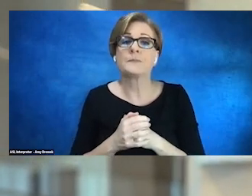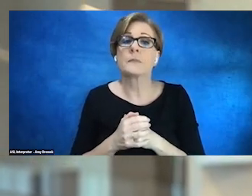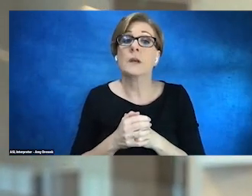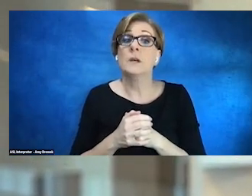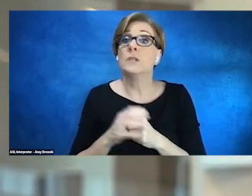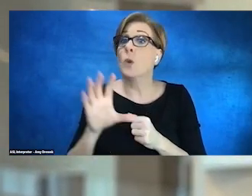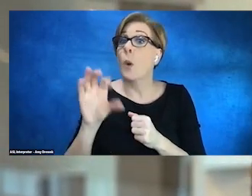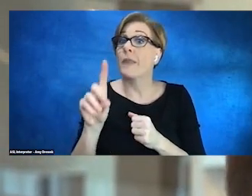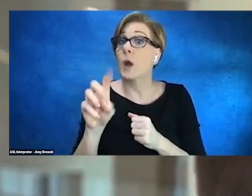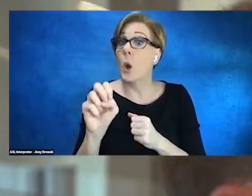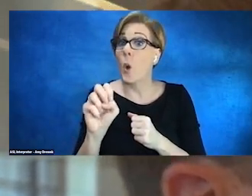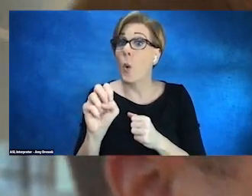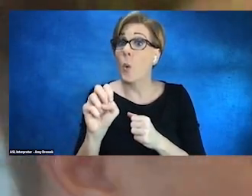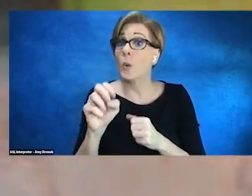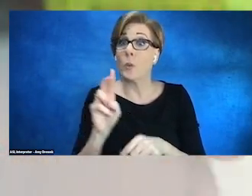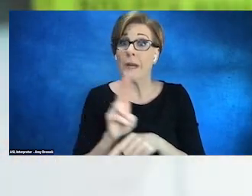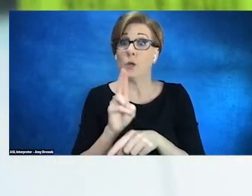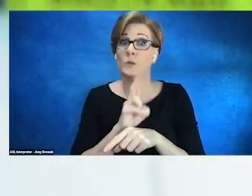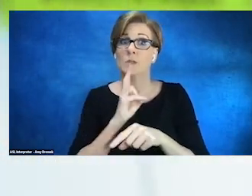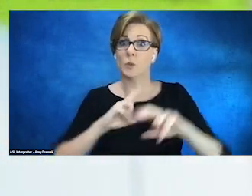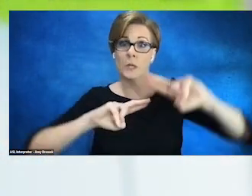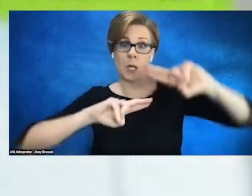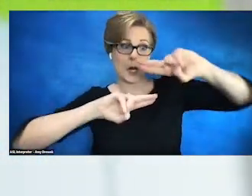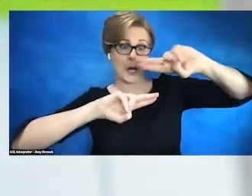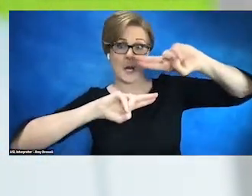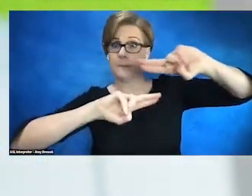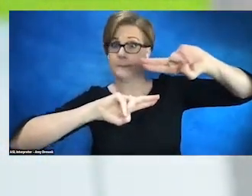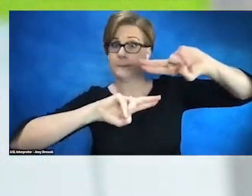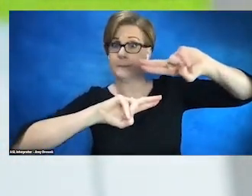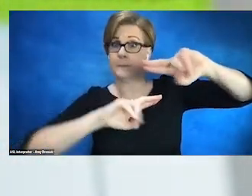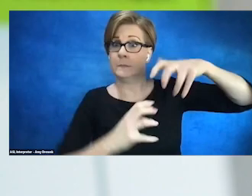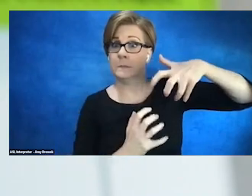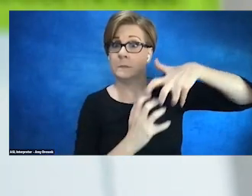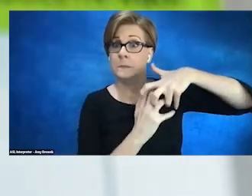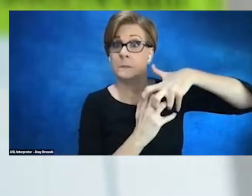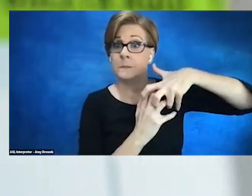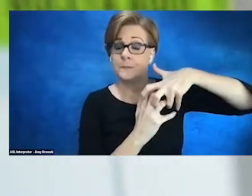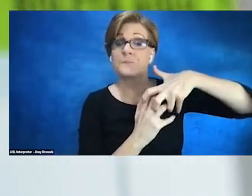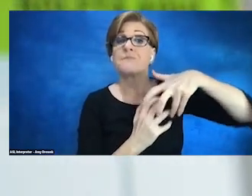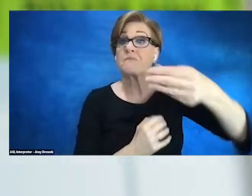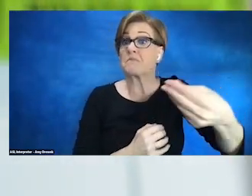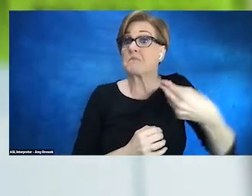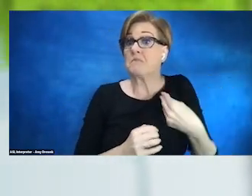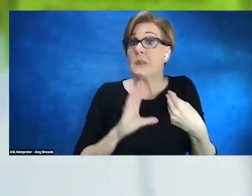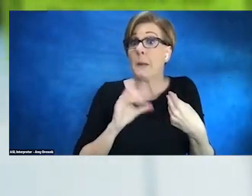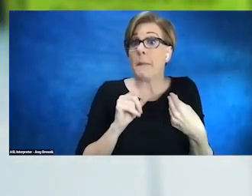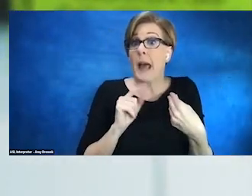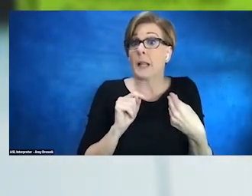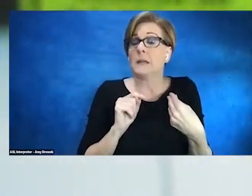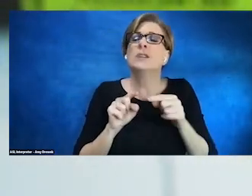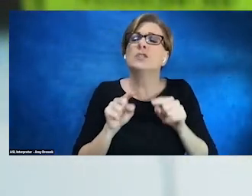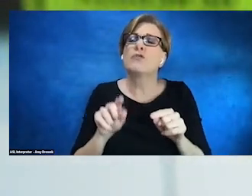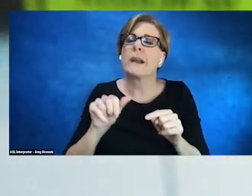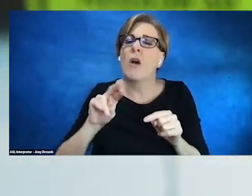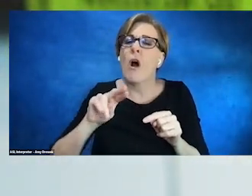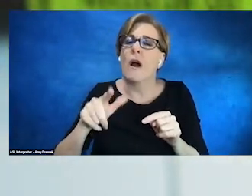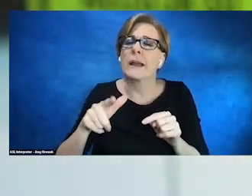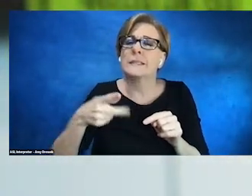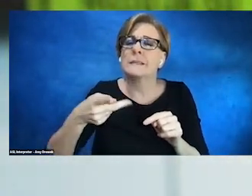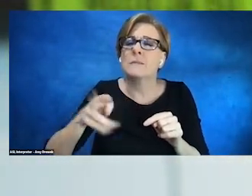we use to marry those two up together so I would then be issued this ballot so in an August primary